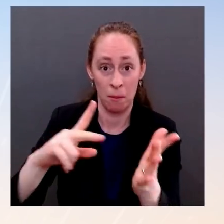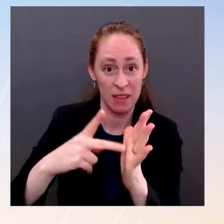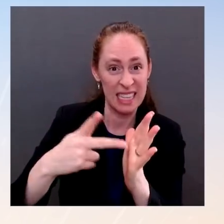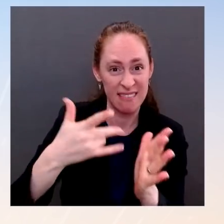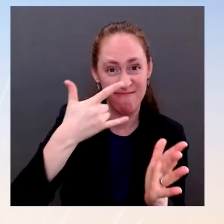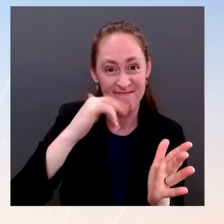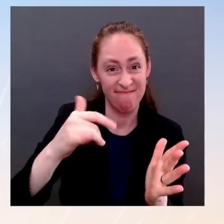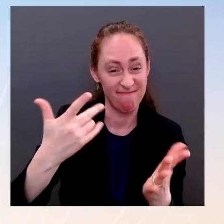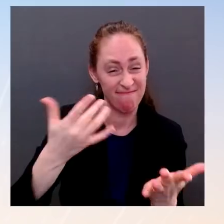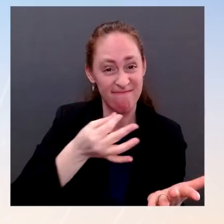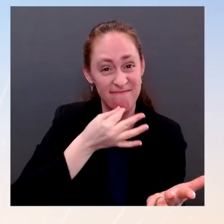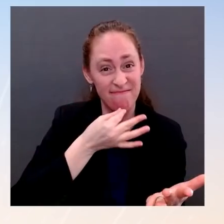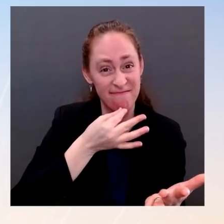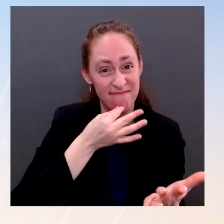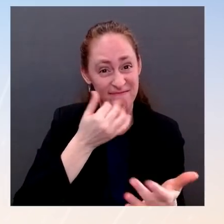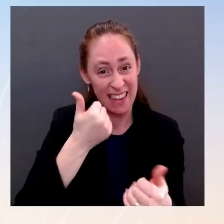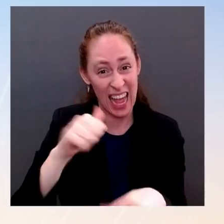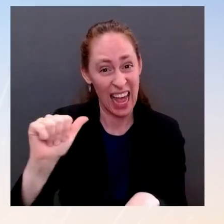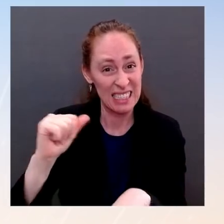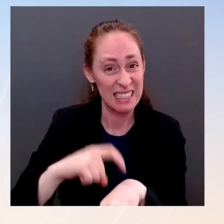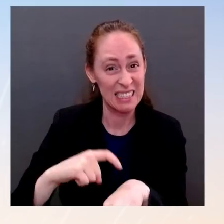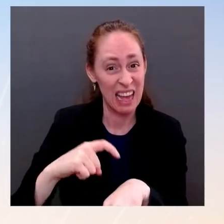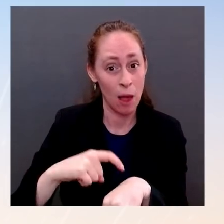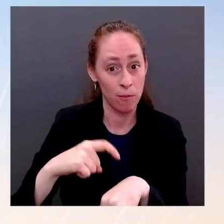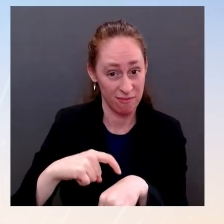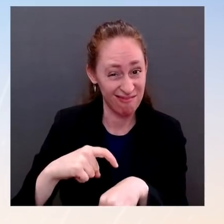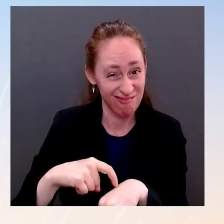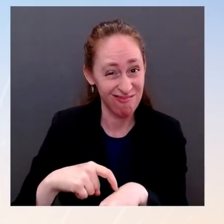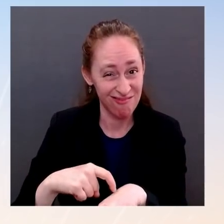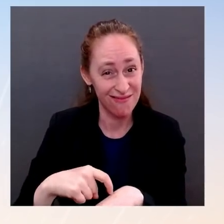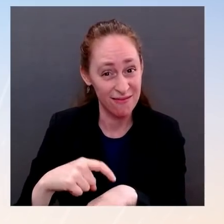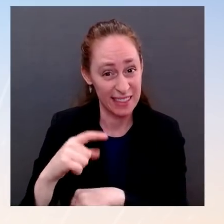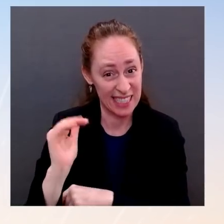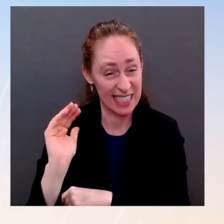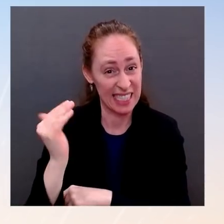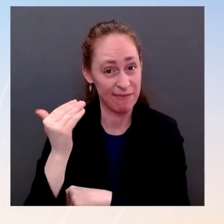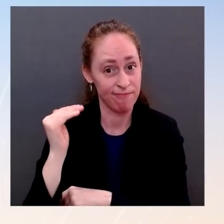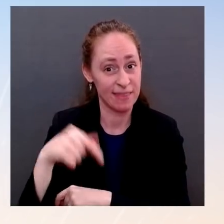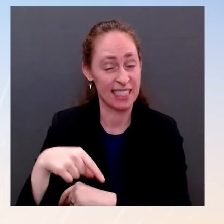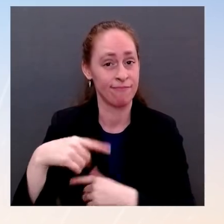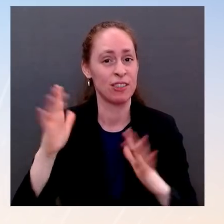Ms. Neuberger: So, yes, we -- we have assessed that Russia was responsible